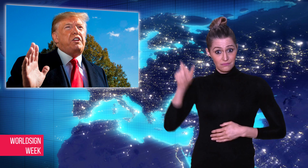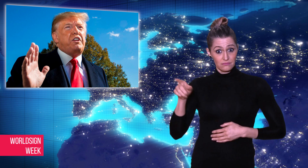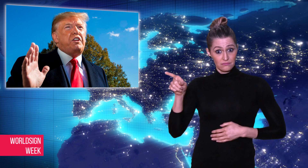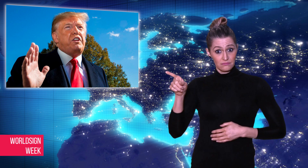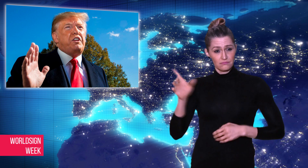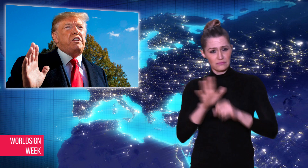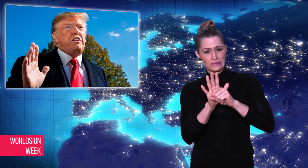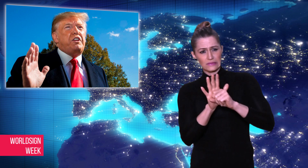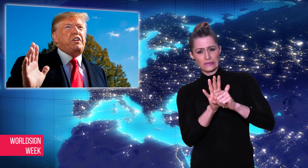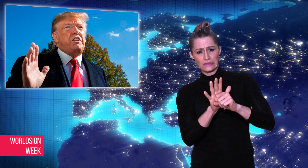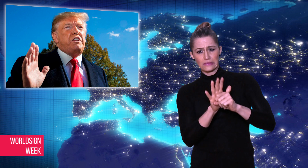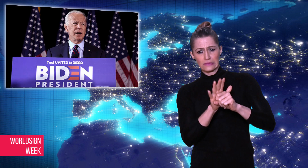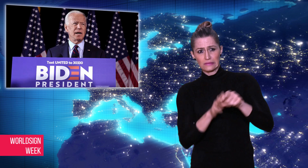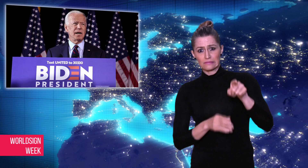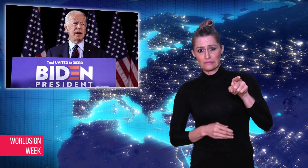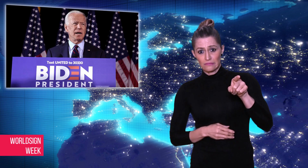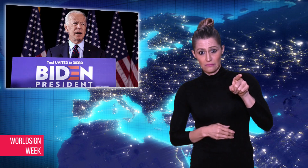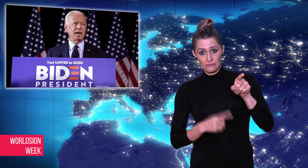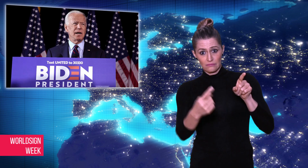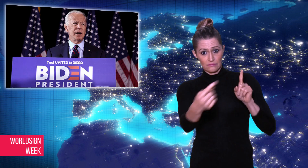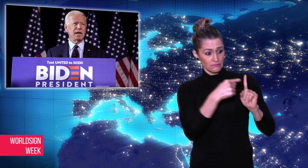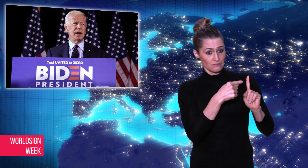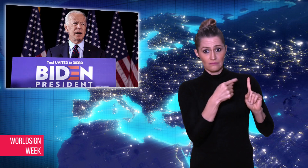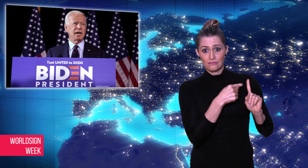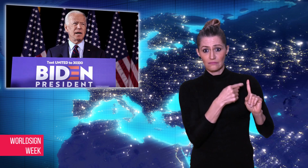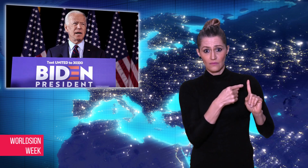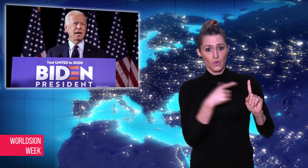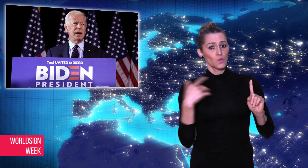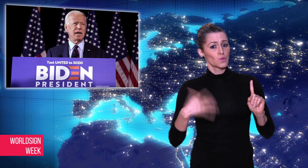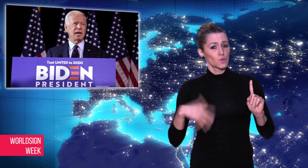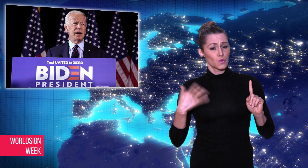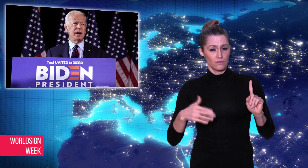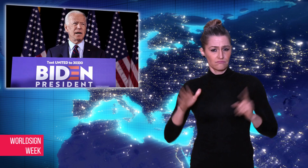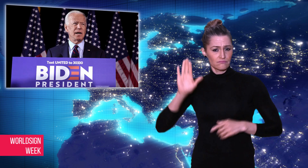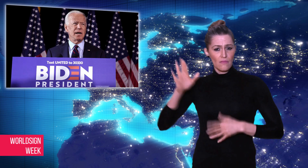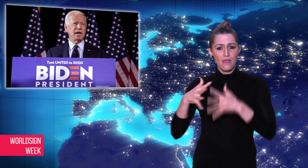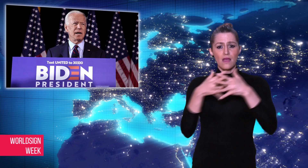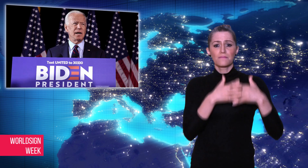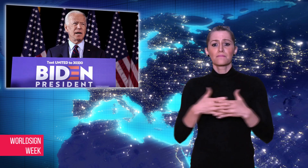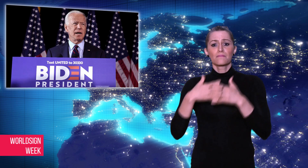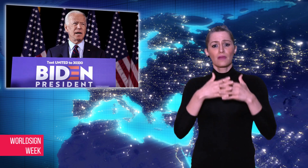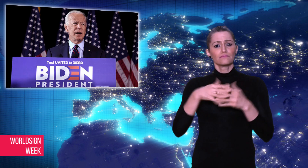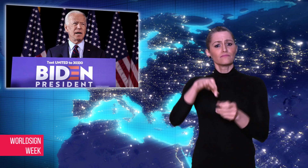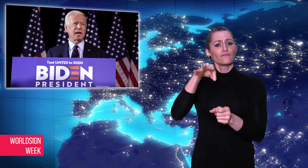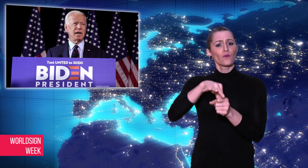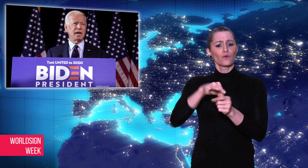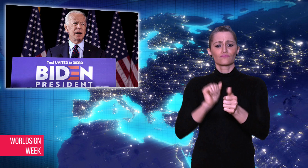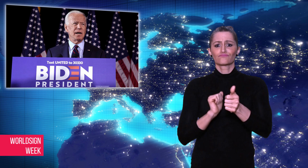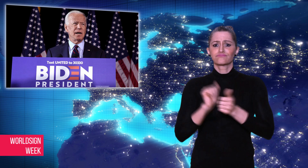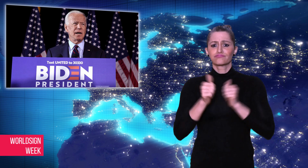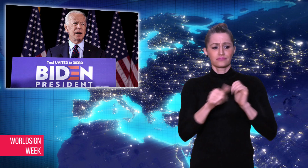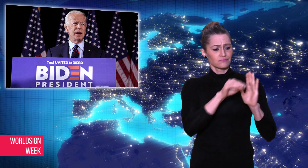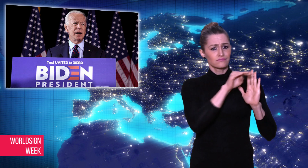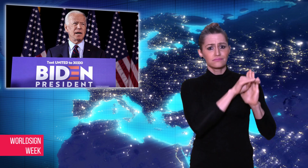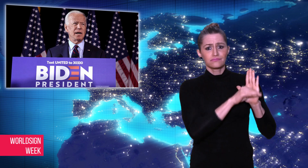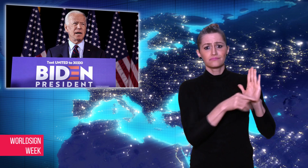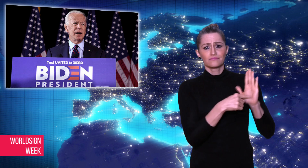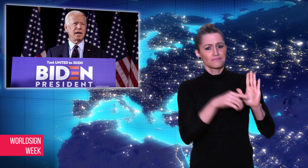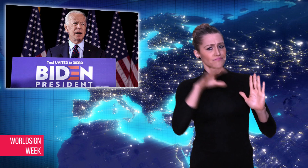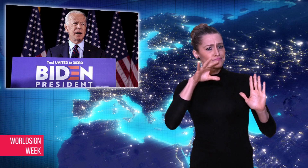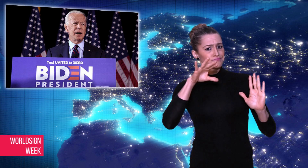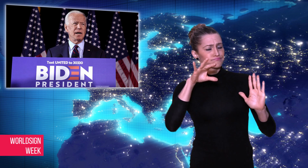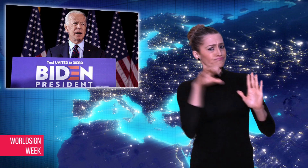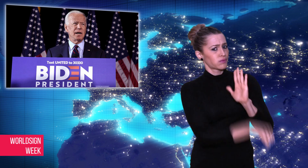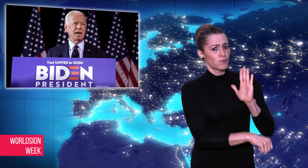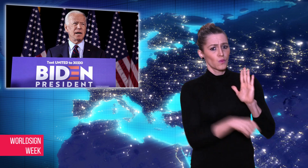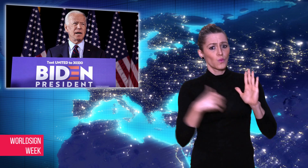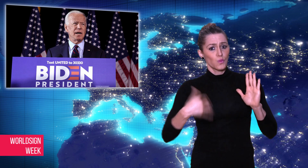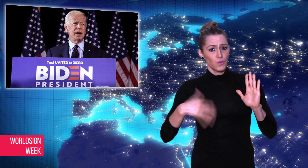Joe Biden - which is a violation of the US